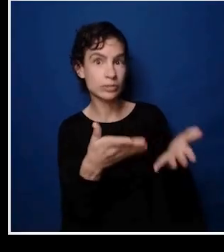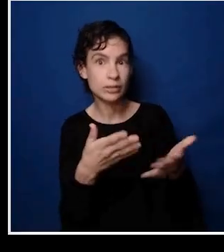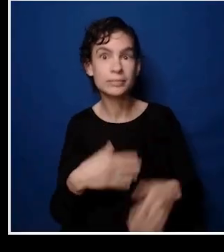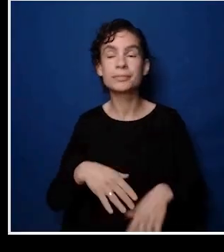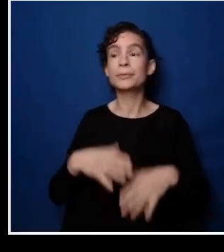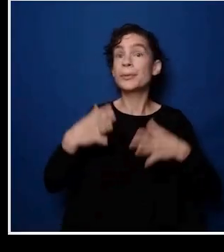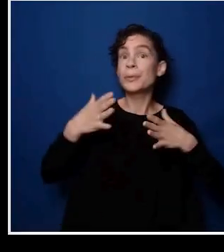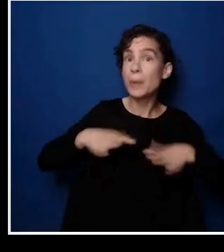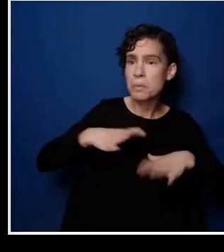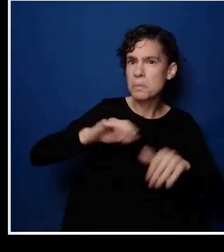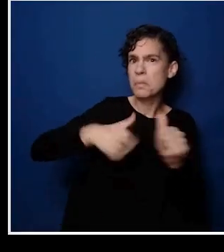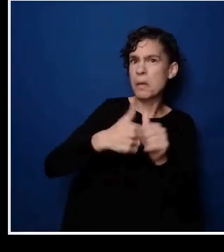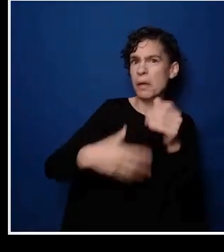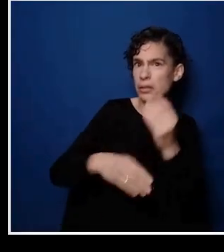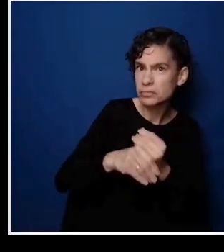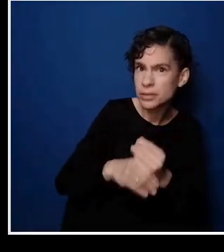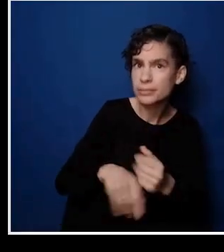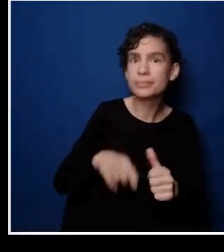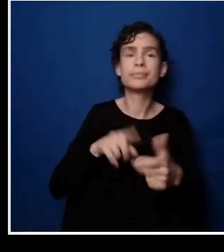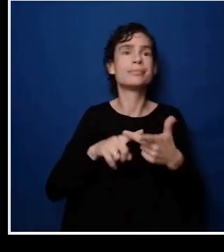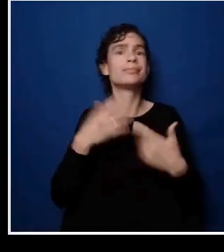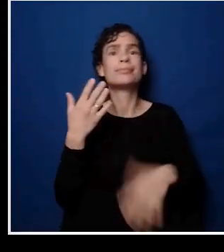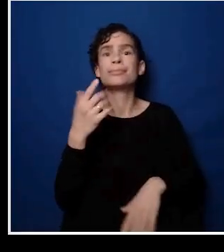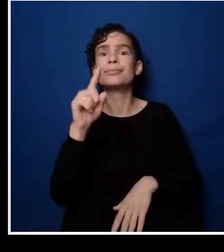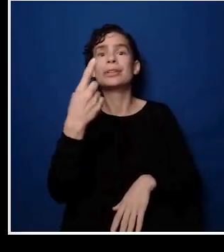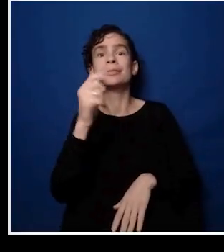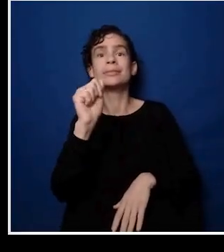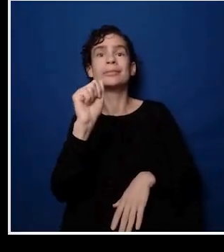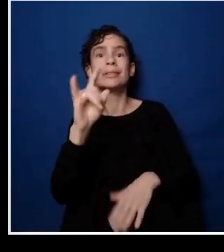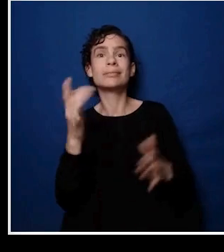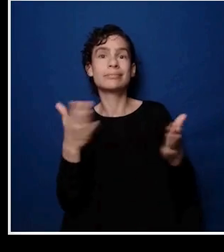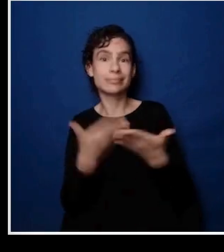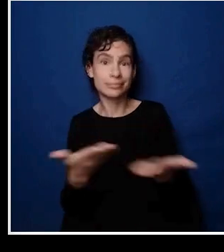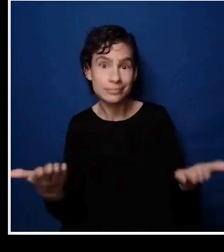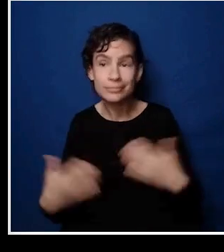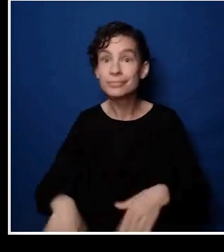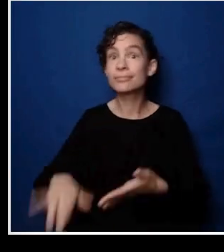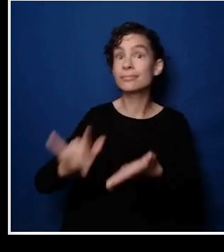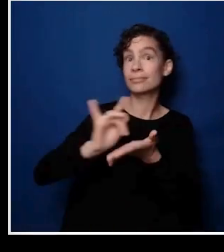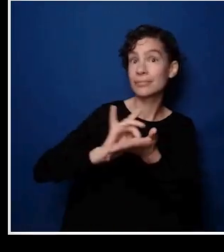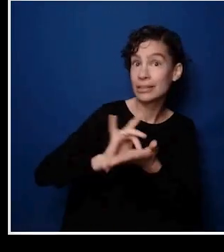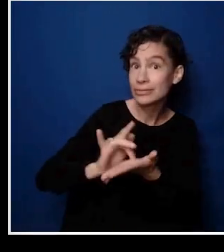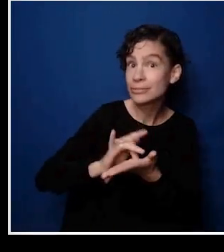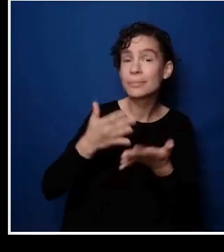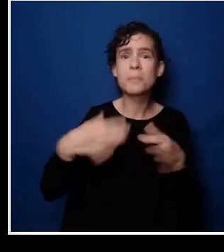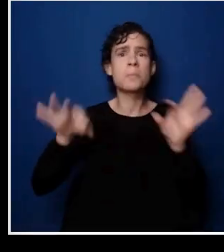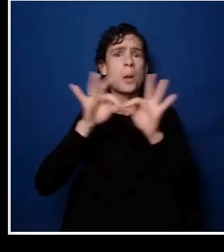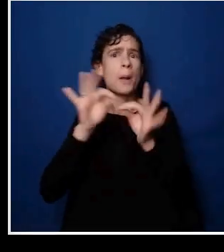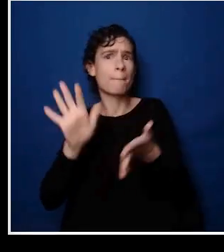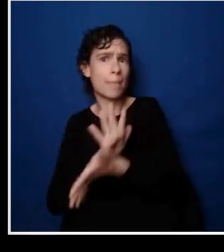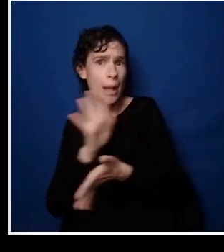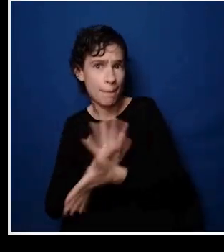important documents, medication, extra batteries and cash. CAREGIVING SERVICES